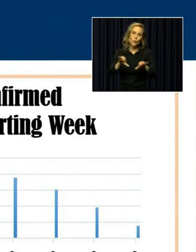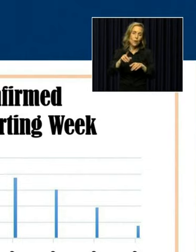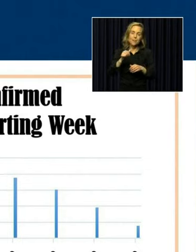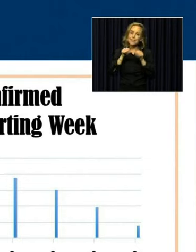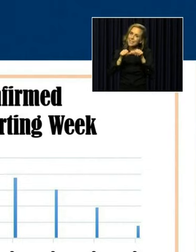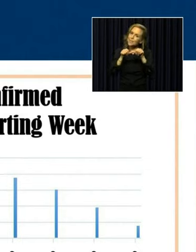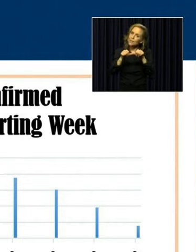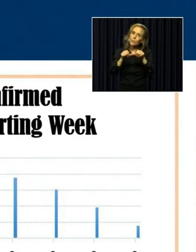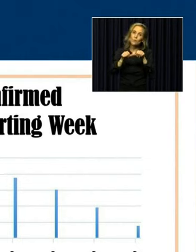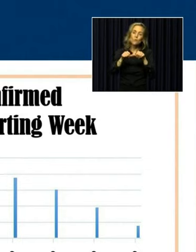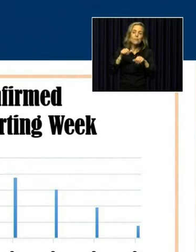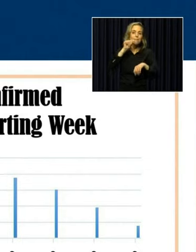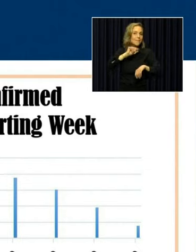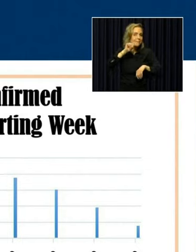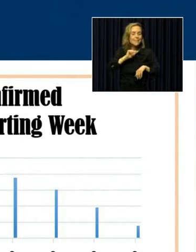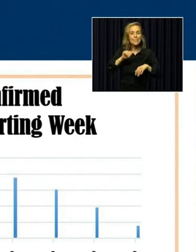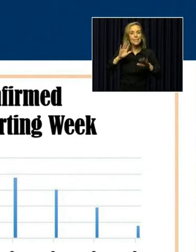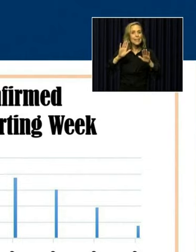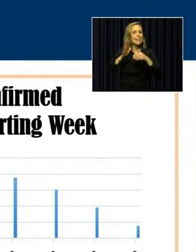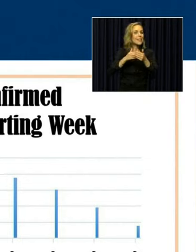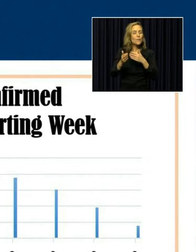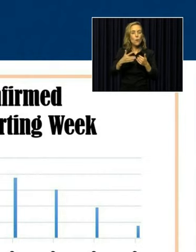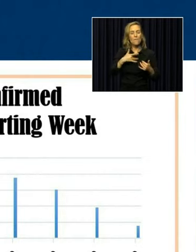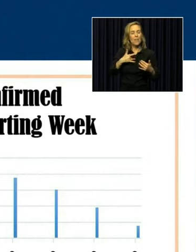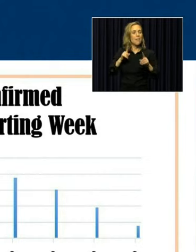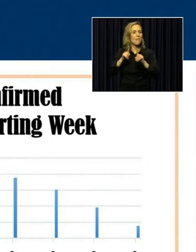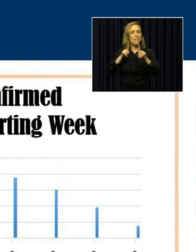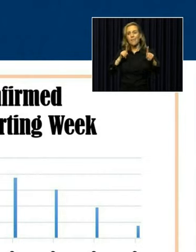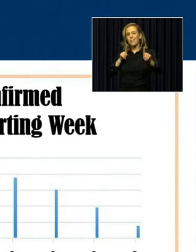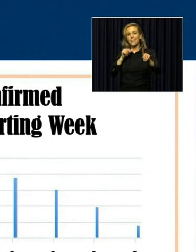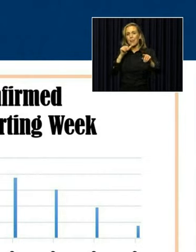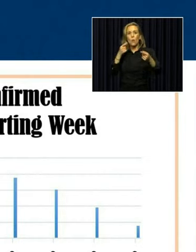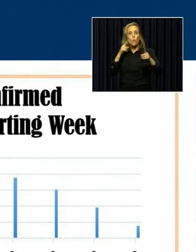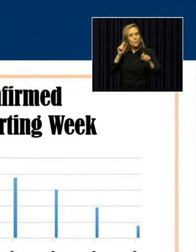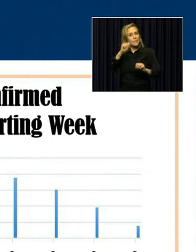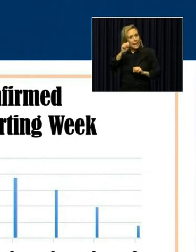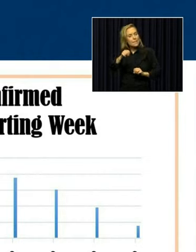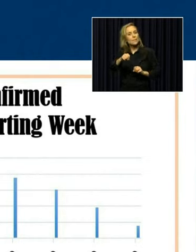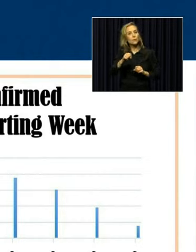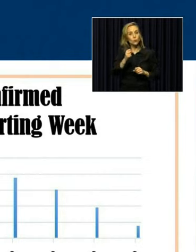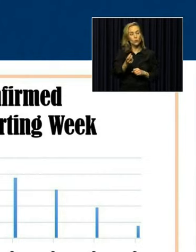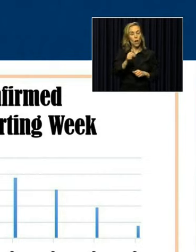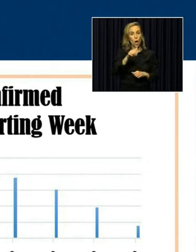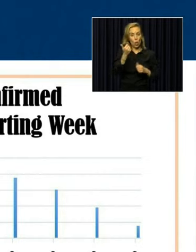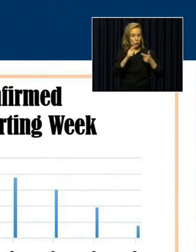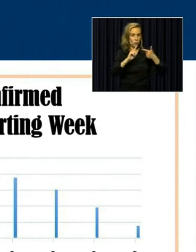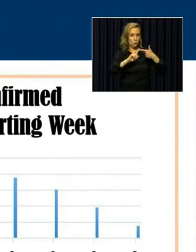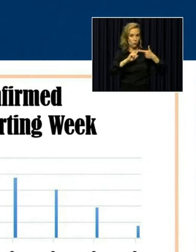THREE UNDER CONTRACT. IT'S MAKING SURE THAT WE CREATE